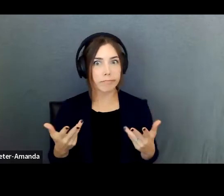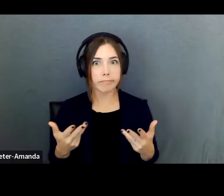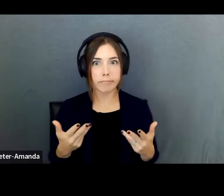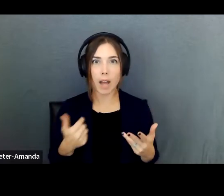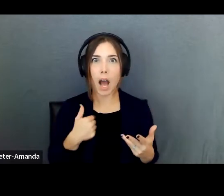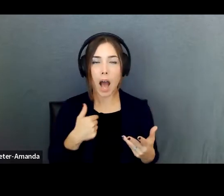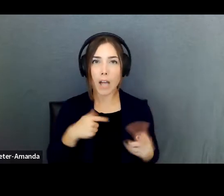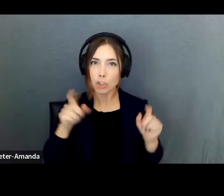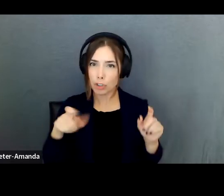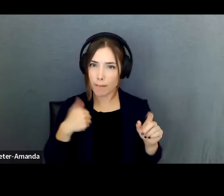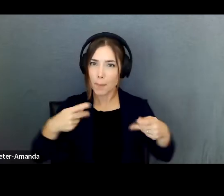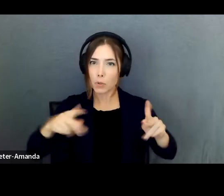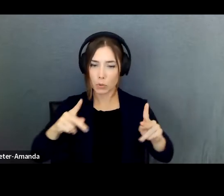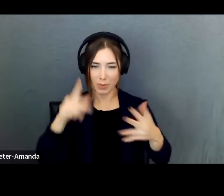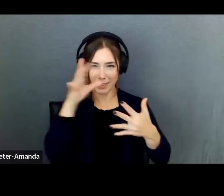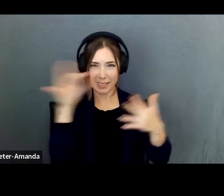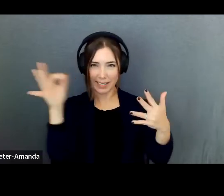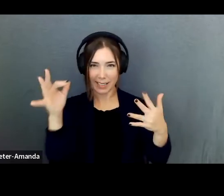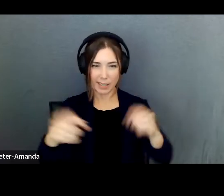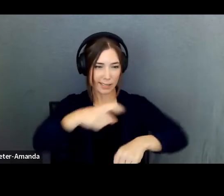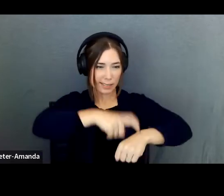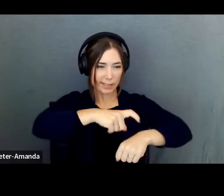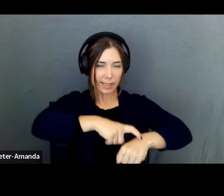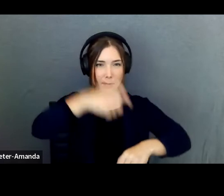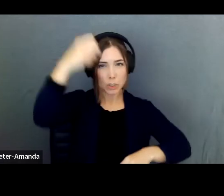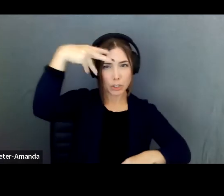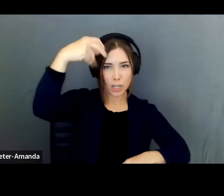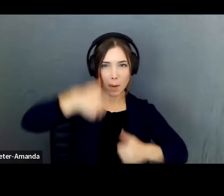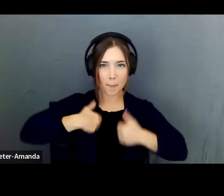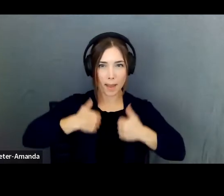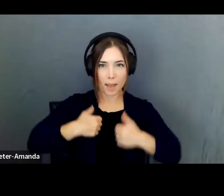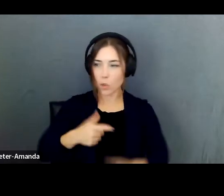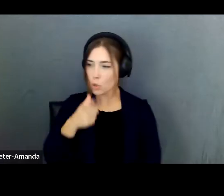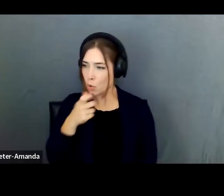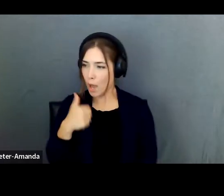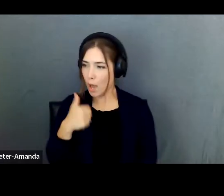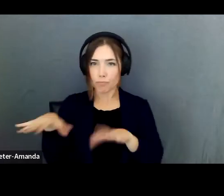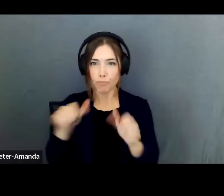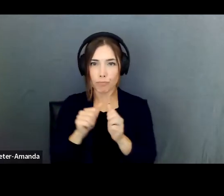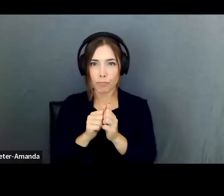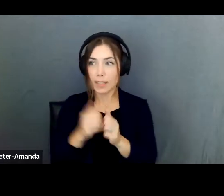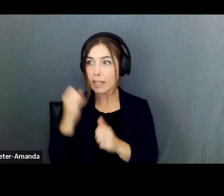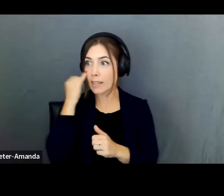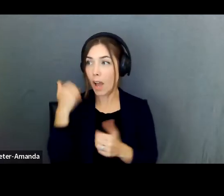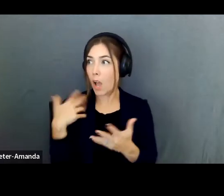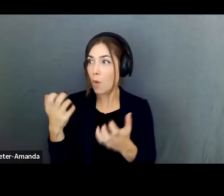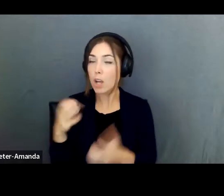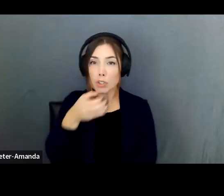and bathe. You know, who I hang out withif I want a beer on a Friday night. If I have intimate relationships.